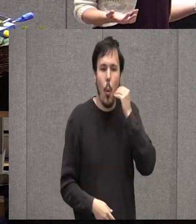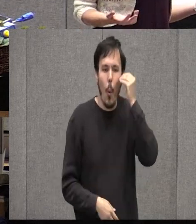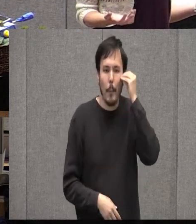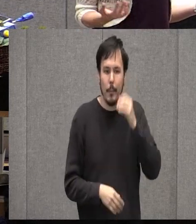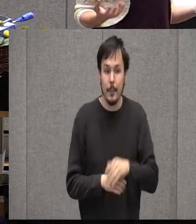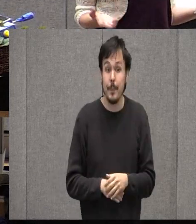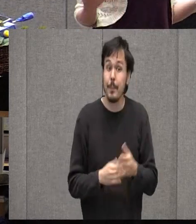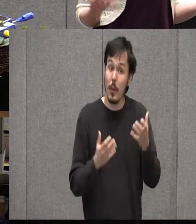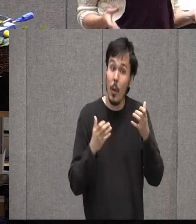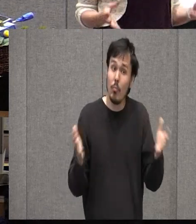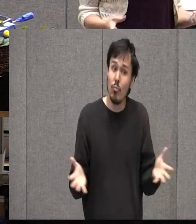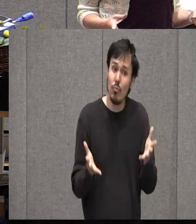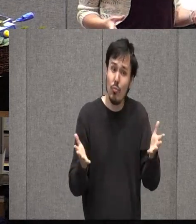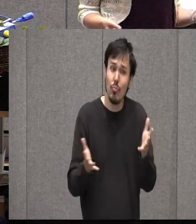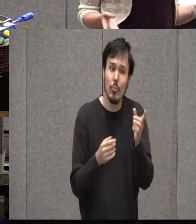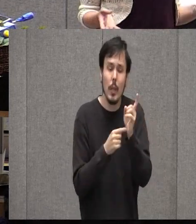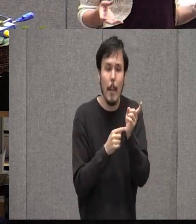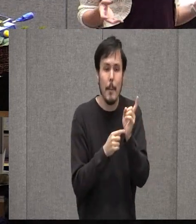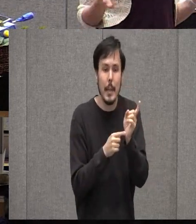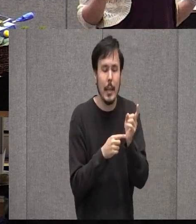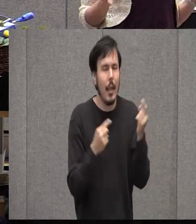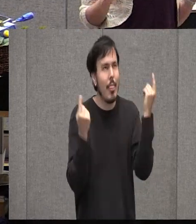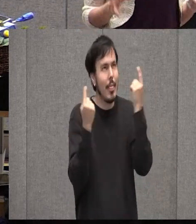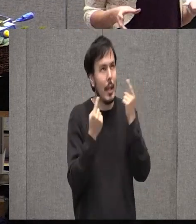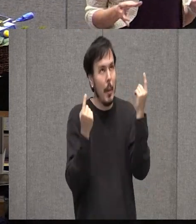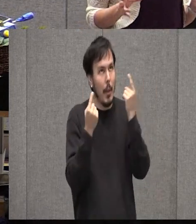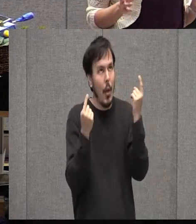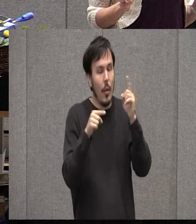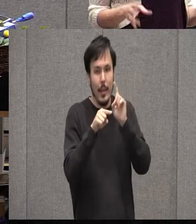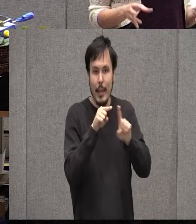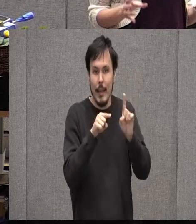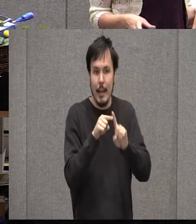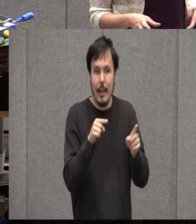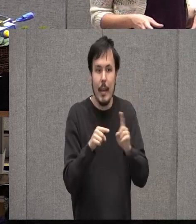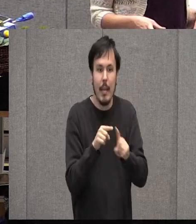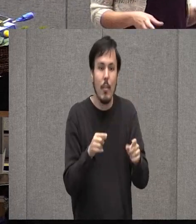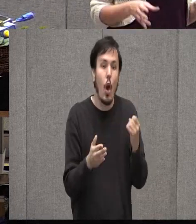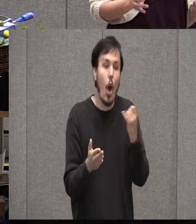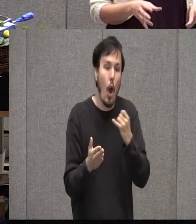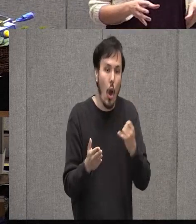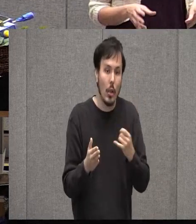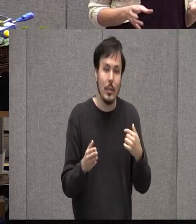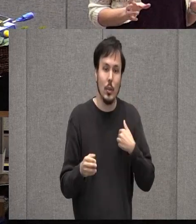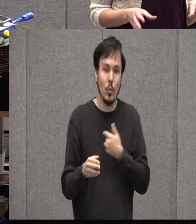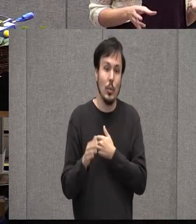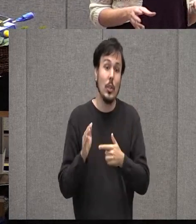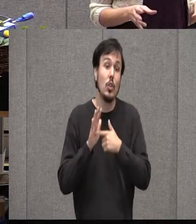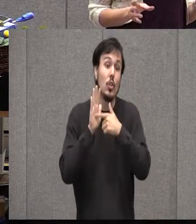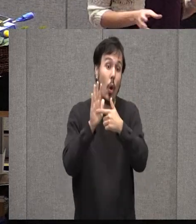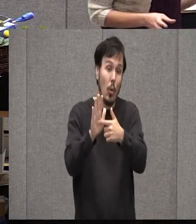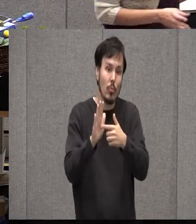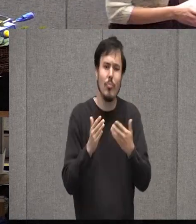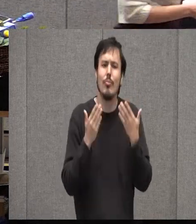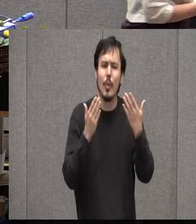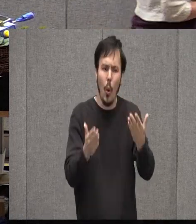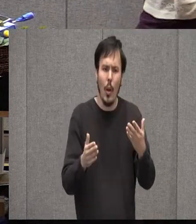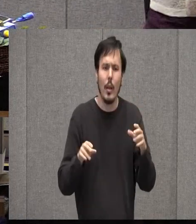I want you to take a minute to think about all of the things we've just showed you and remember to use them over the summer.